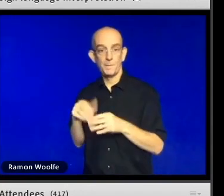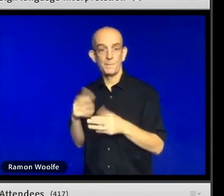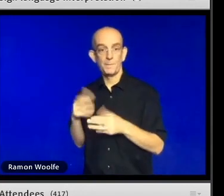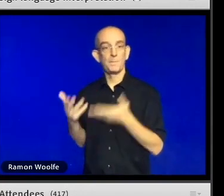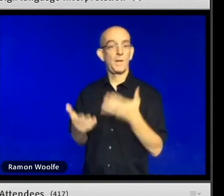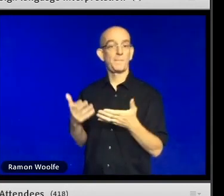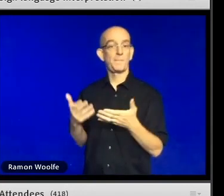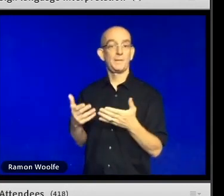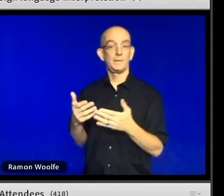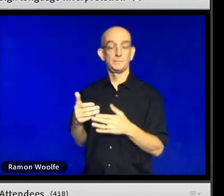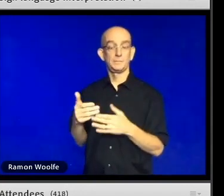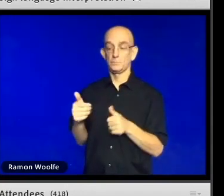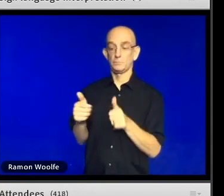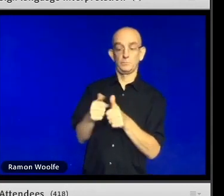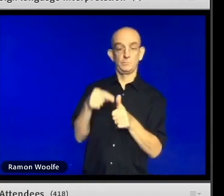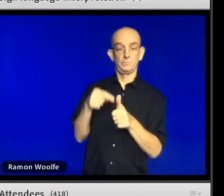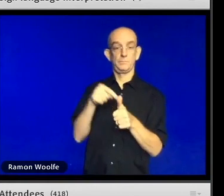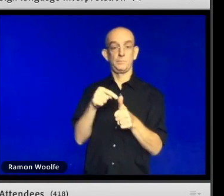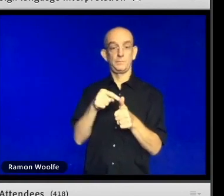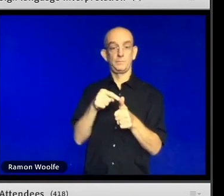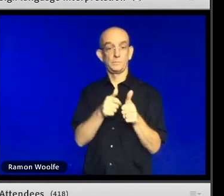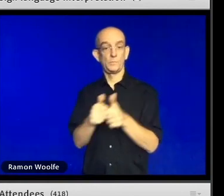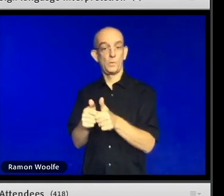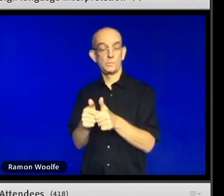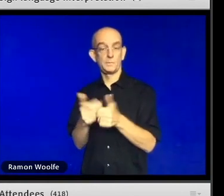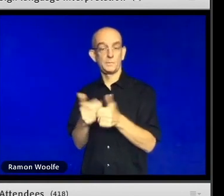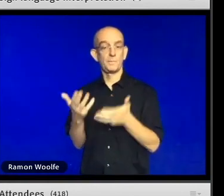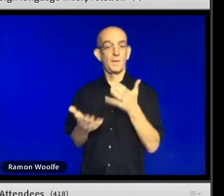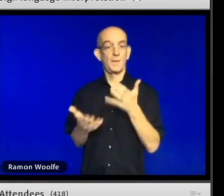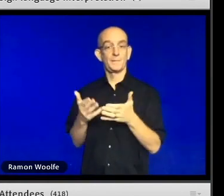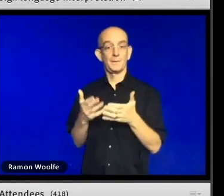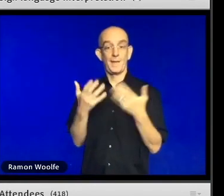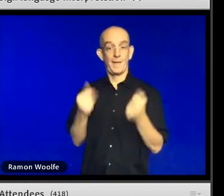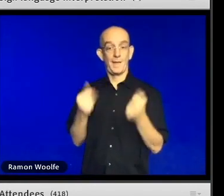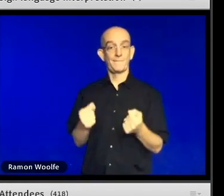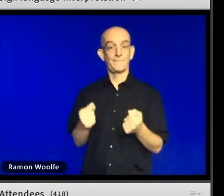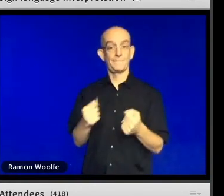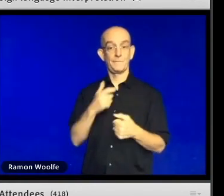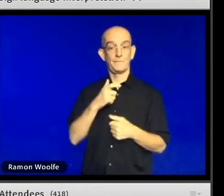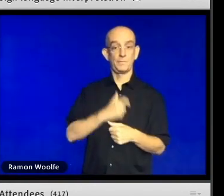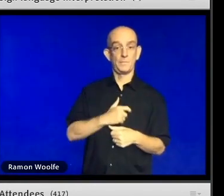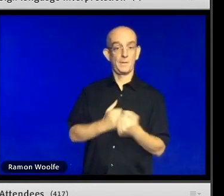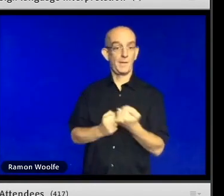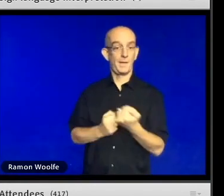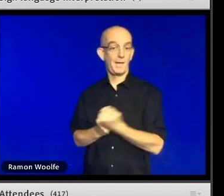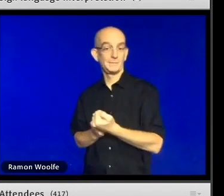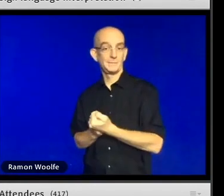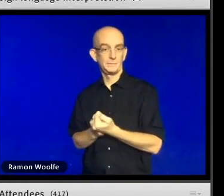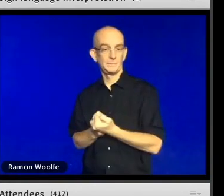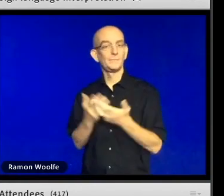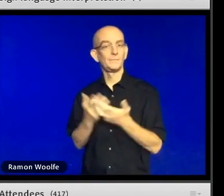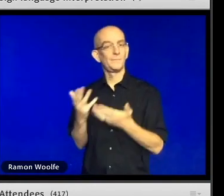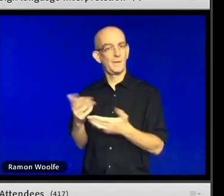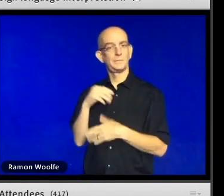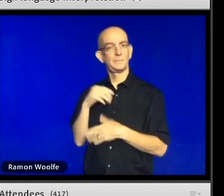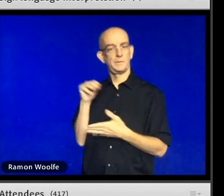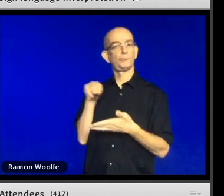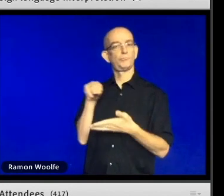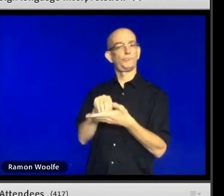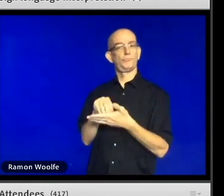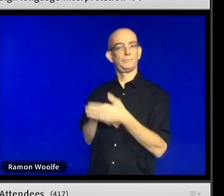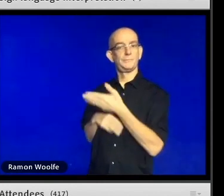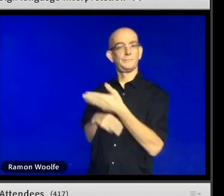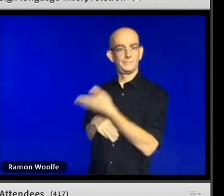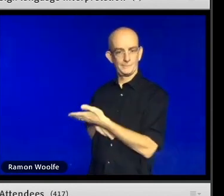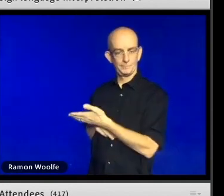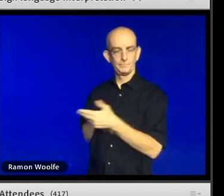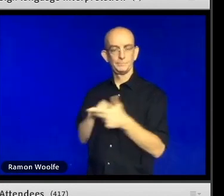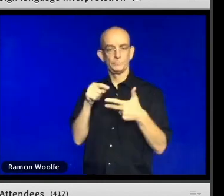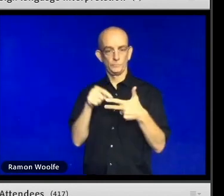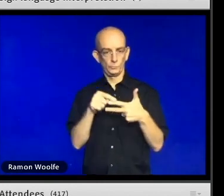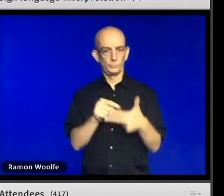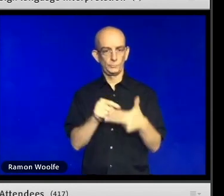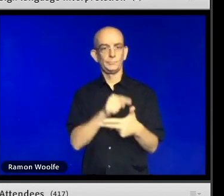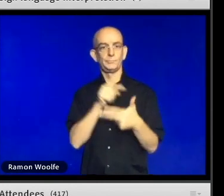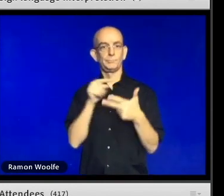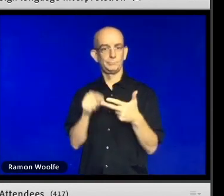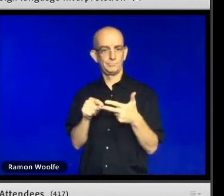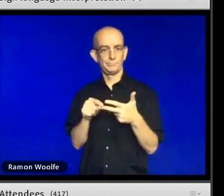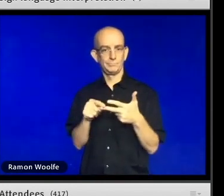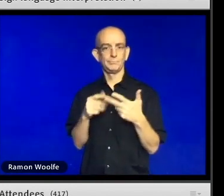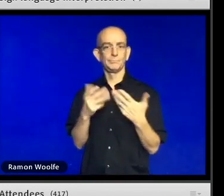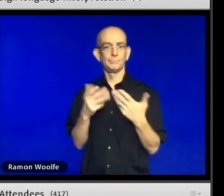And final phase is the presentation of the outcomes. First is that preparation of the